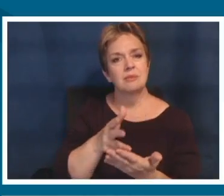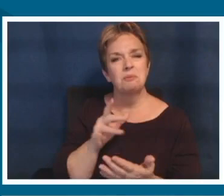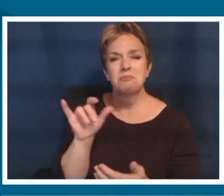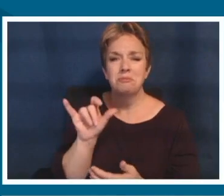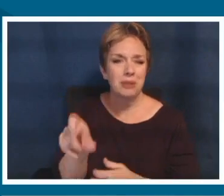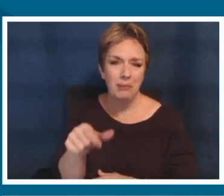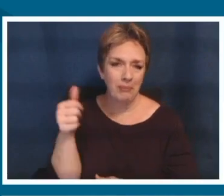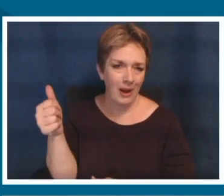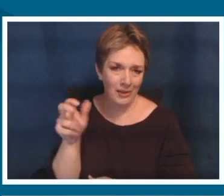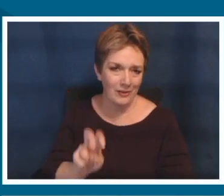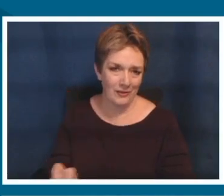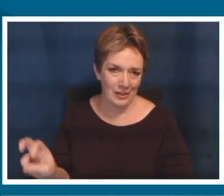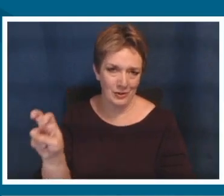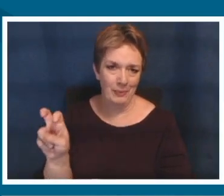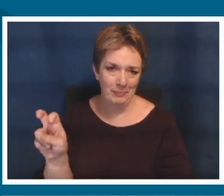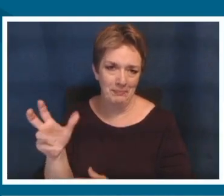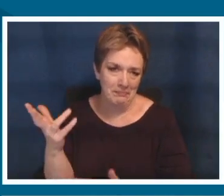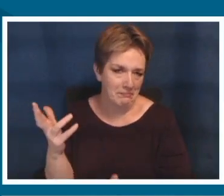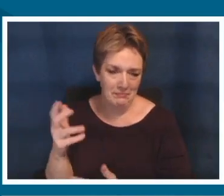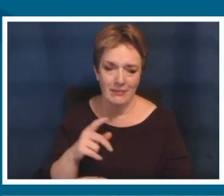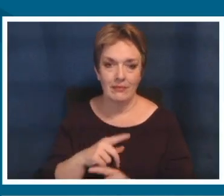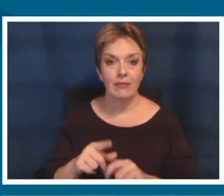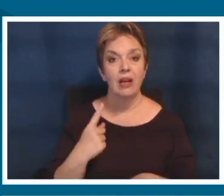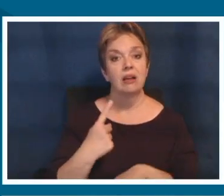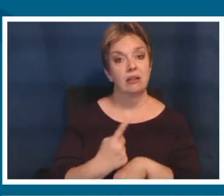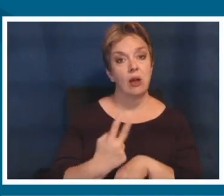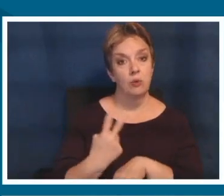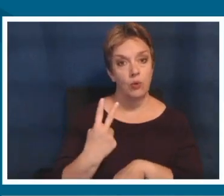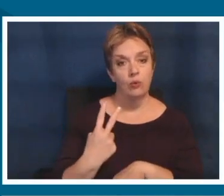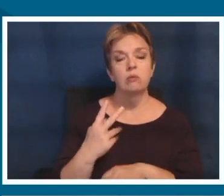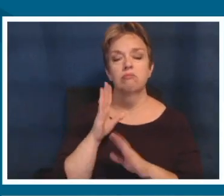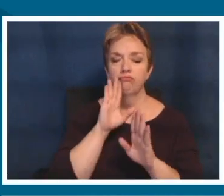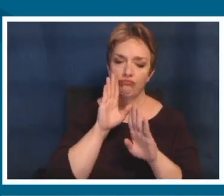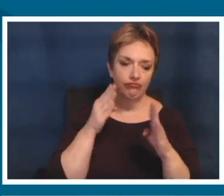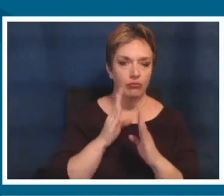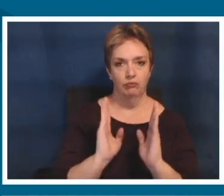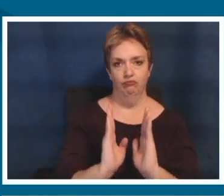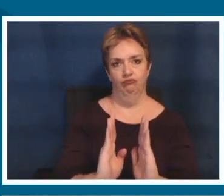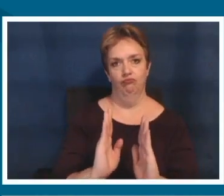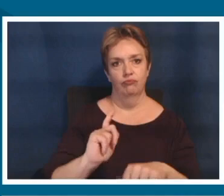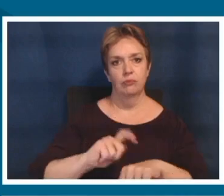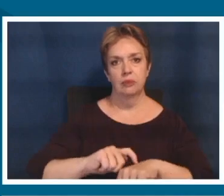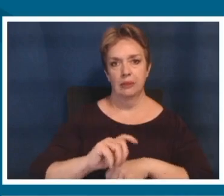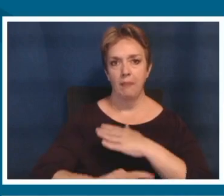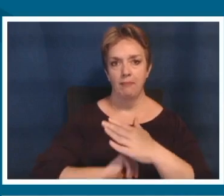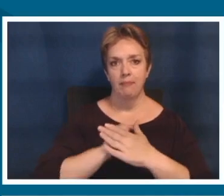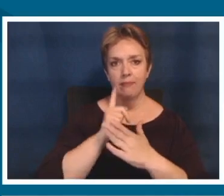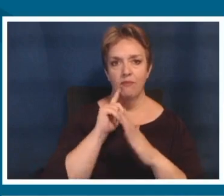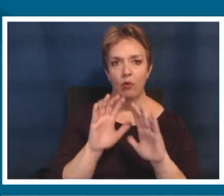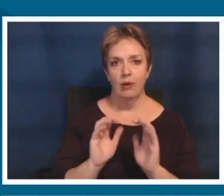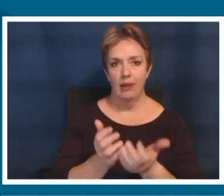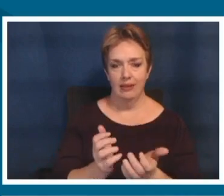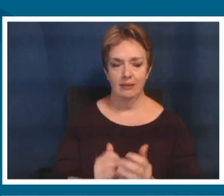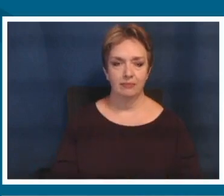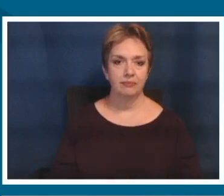but days one and two we use the academic block time i think that this